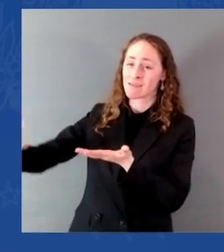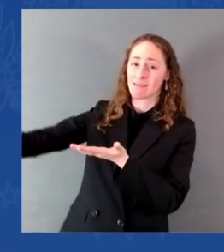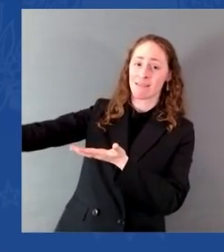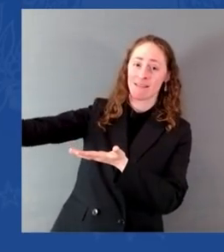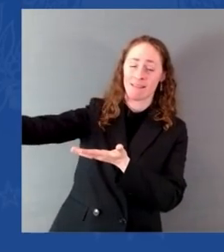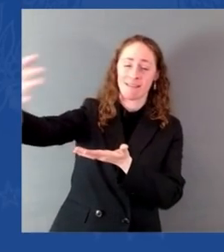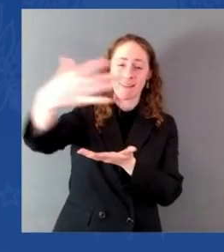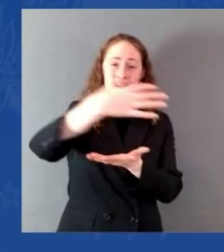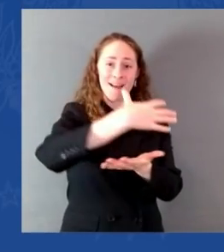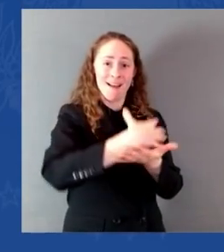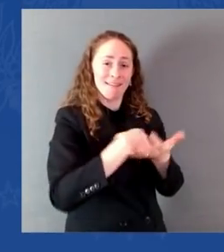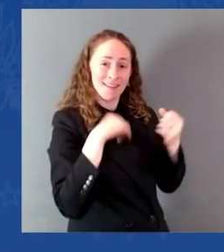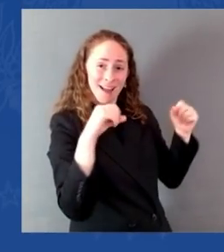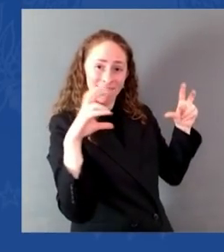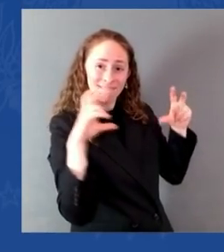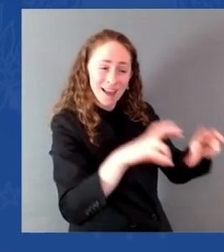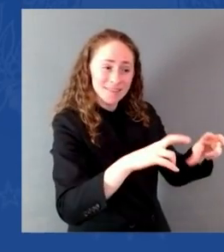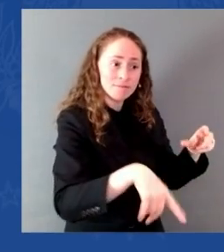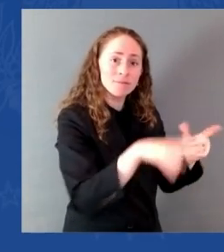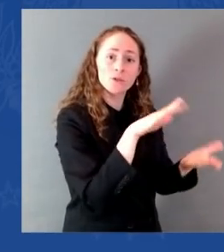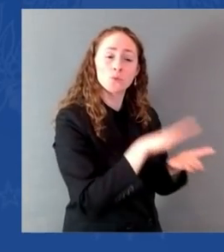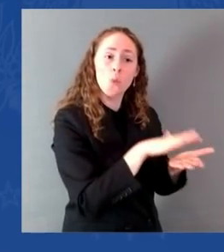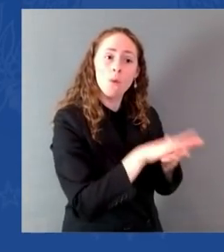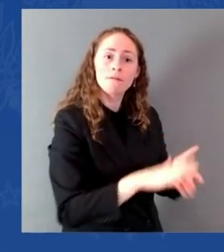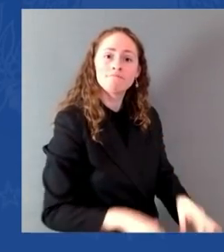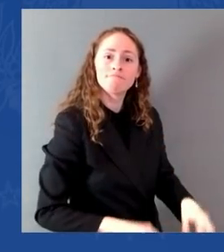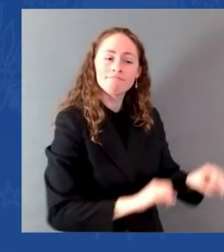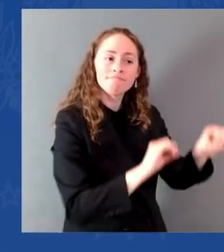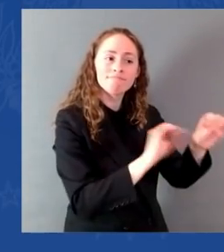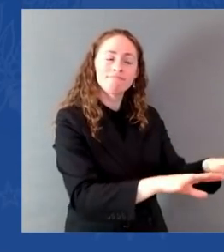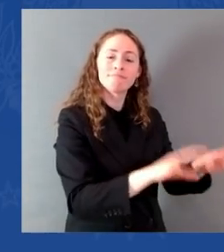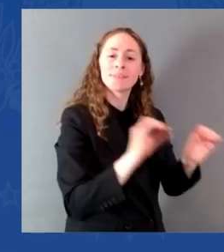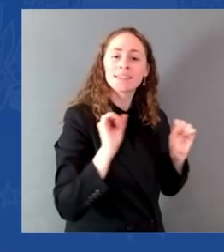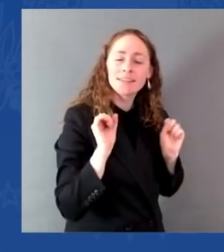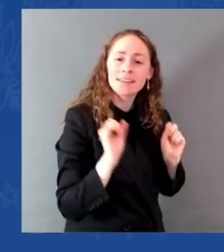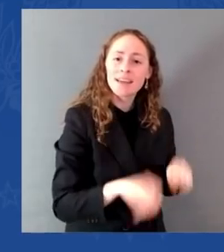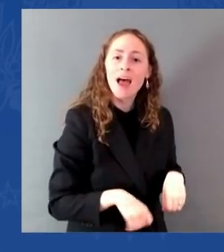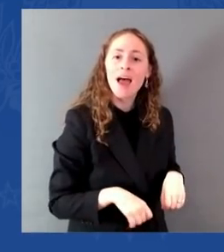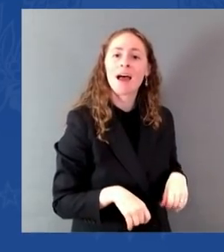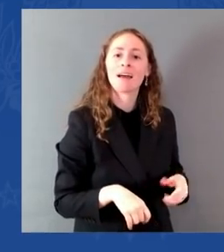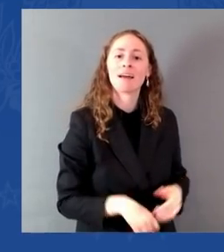What's better for the wealthy, for a healthier nation: everybody being better educated